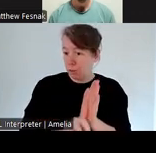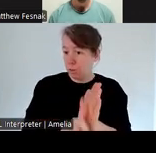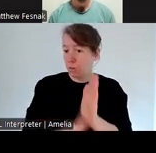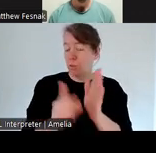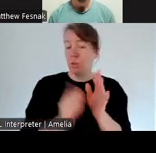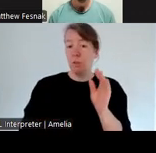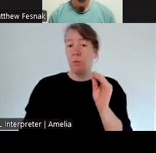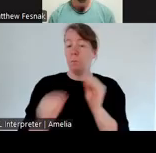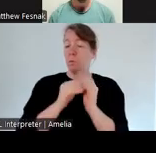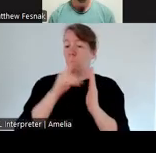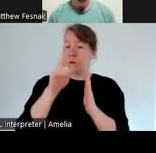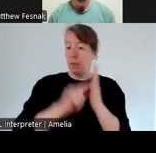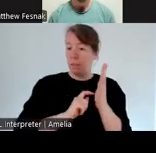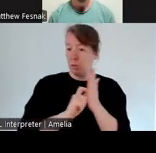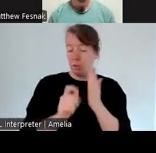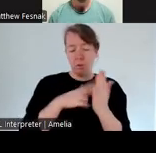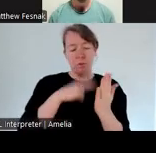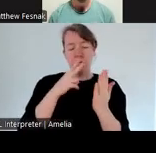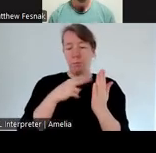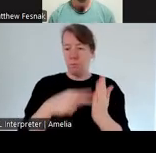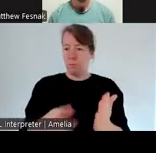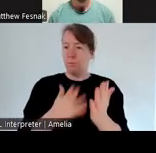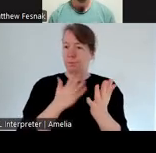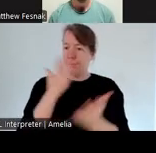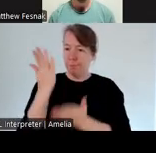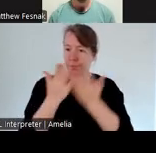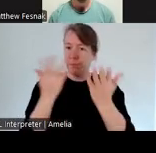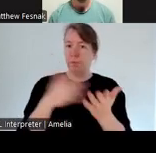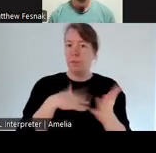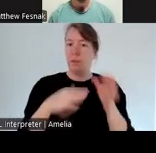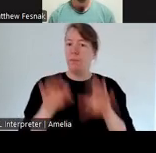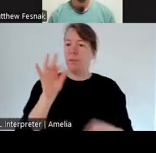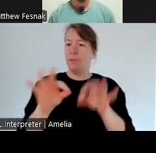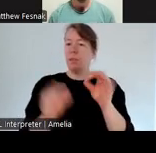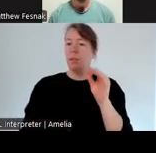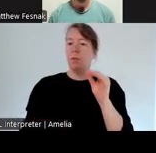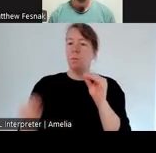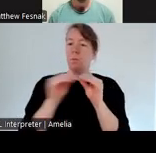and in library teaching and so that's really helped me feel a bit